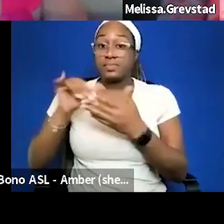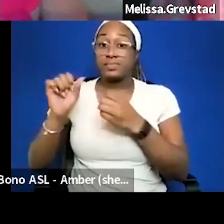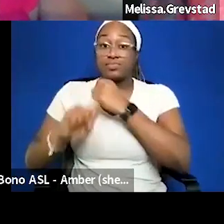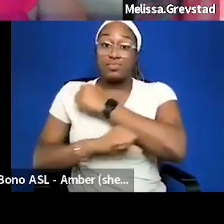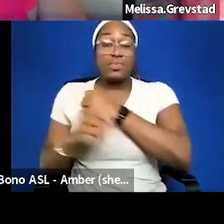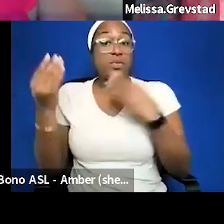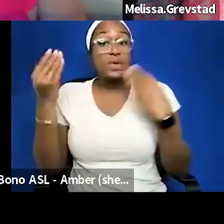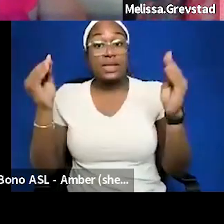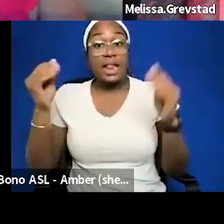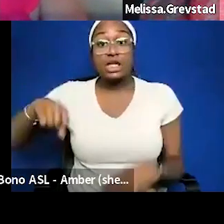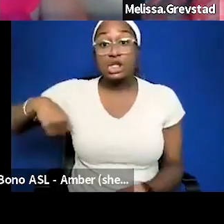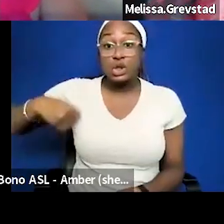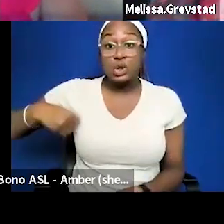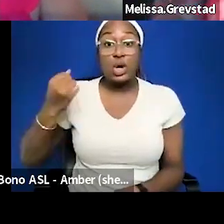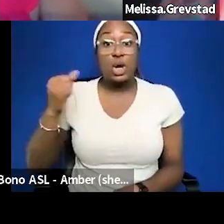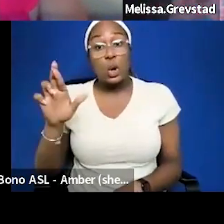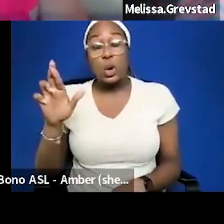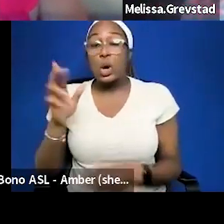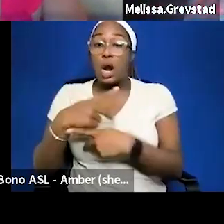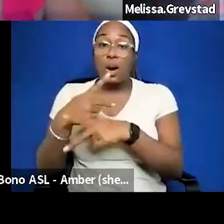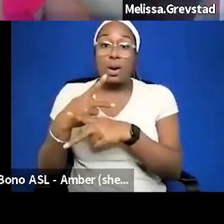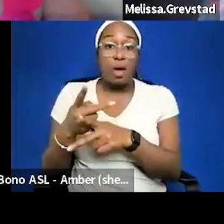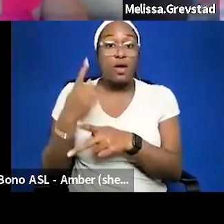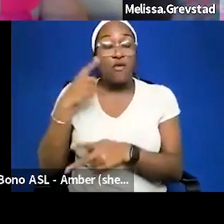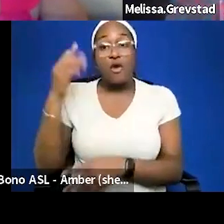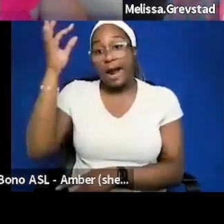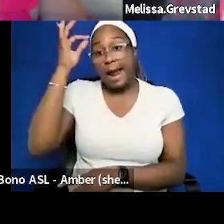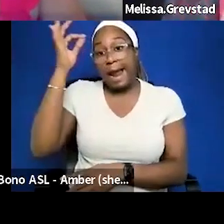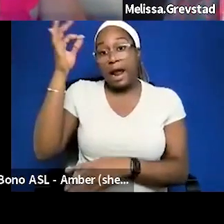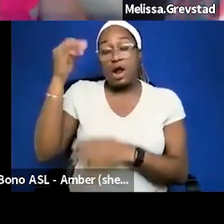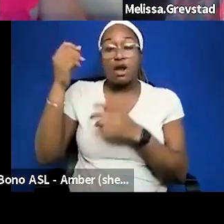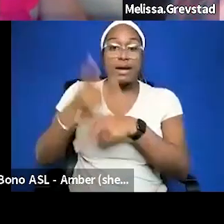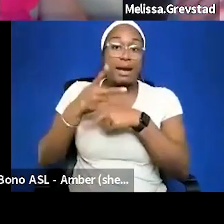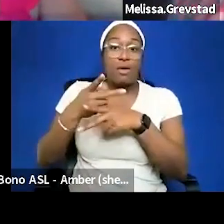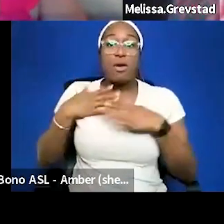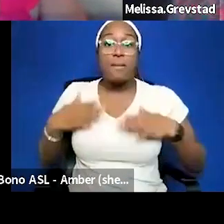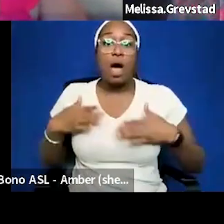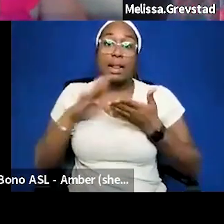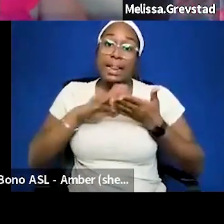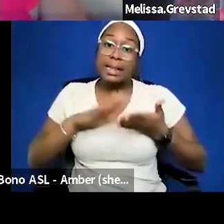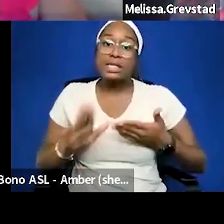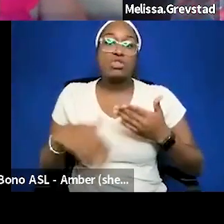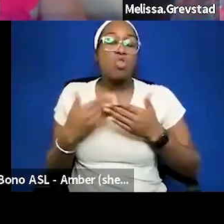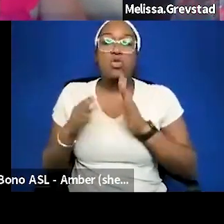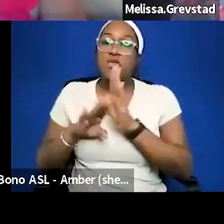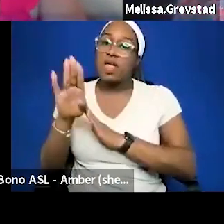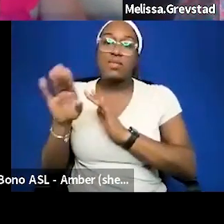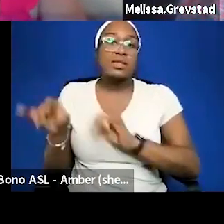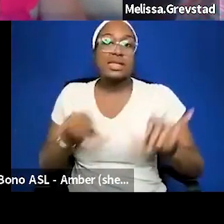whether we're selling a product for hair care or body cleansing, it's all developed that same ethos and minds. I think it's a journey.